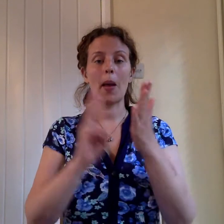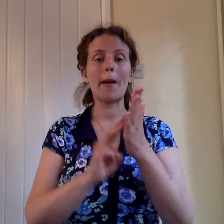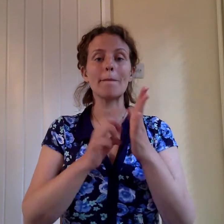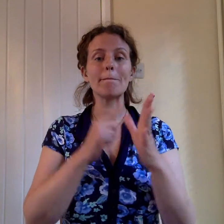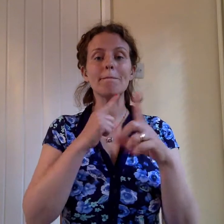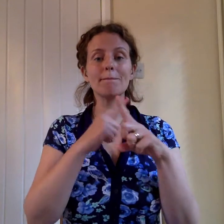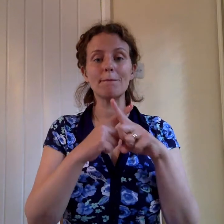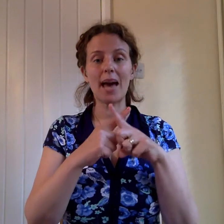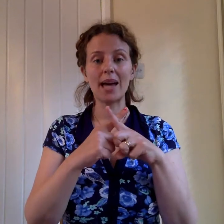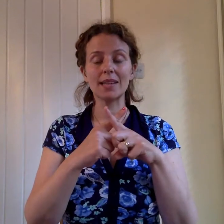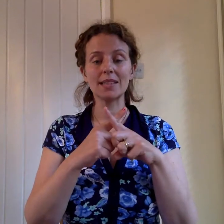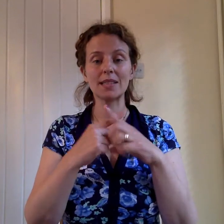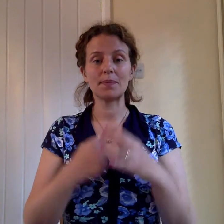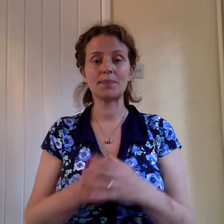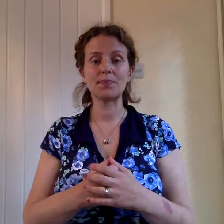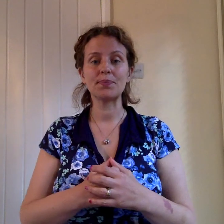MAX